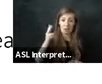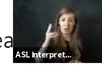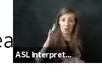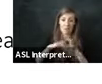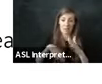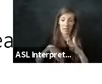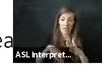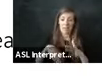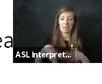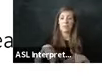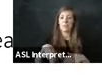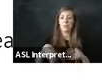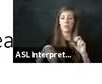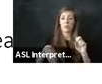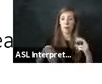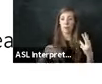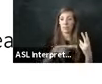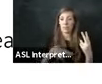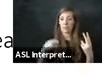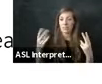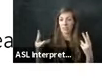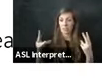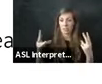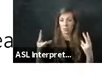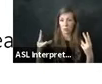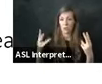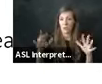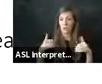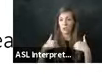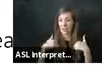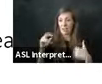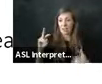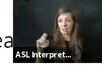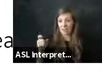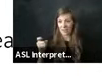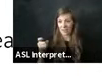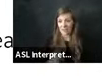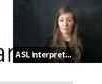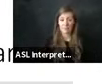than that as vaccinated twelve to 17 year olds.